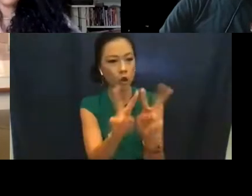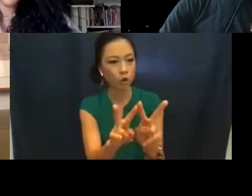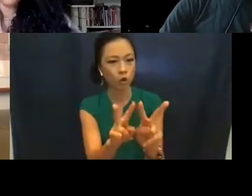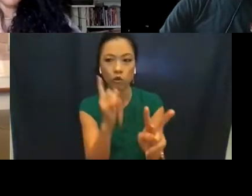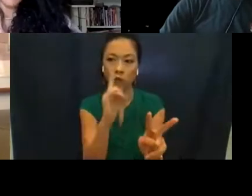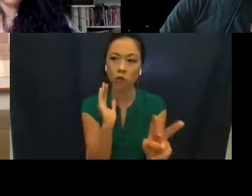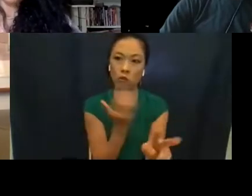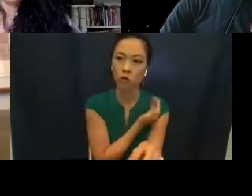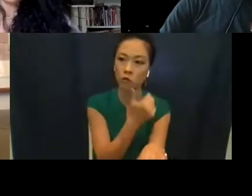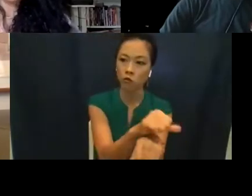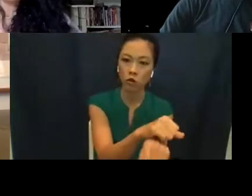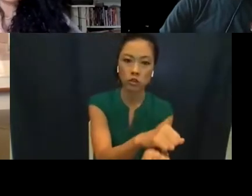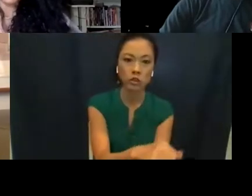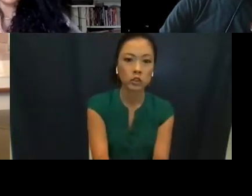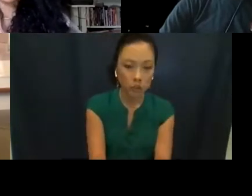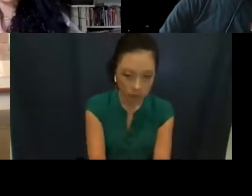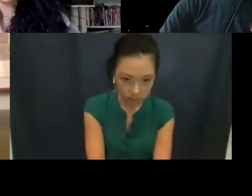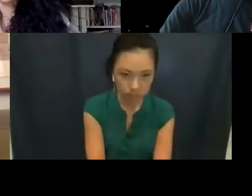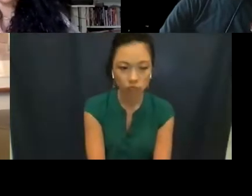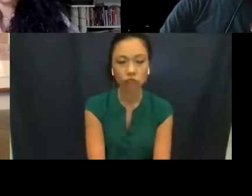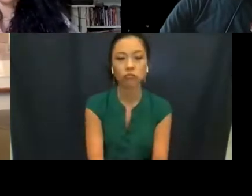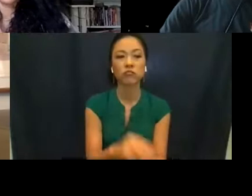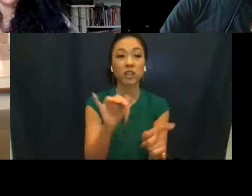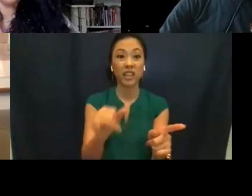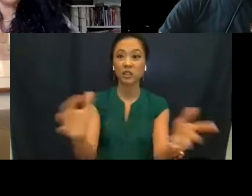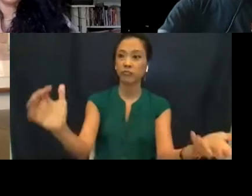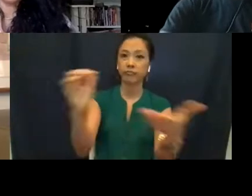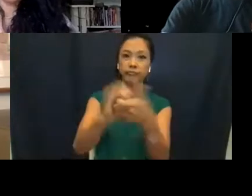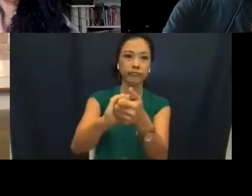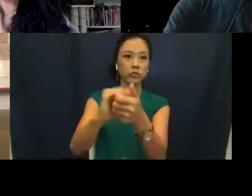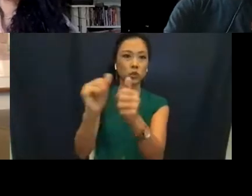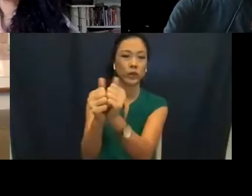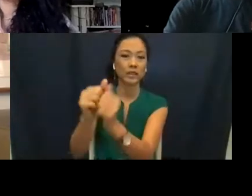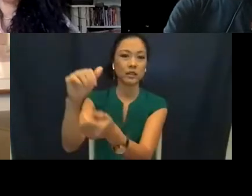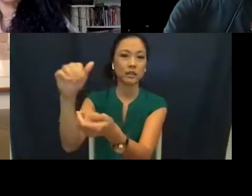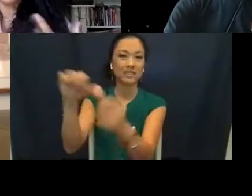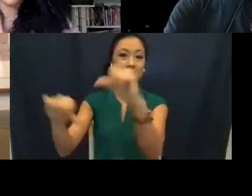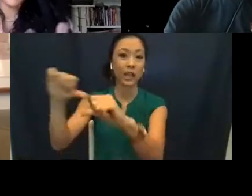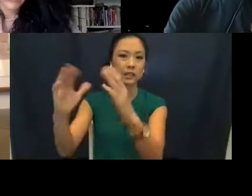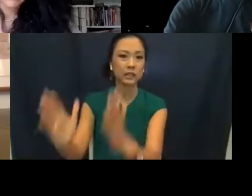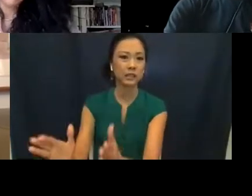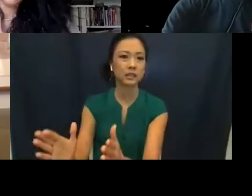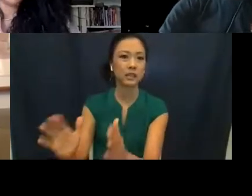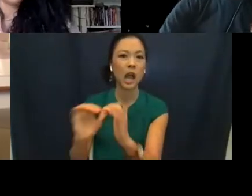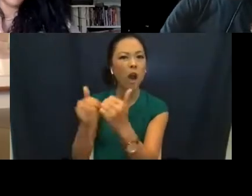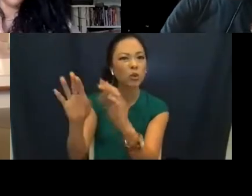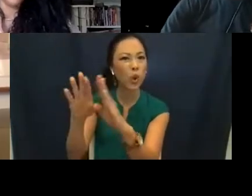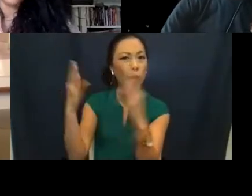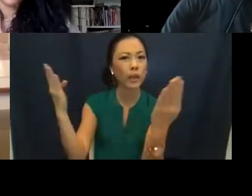again, coming out of working with scientists and how can we open it up in the research and maybe we need to talk differently about our work, which